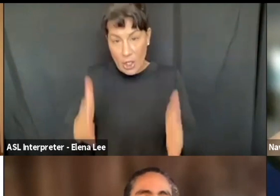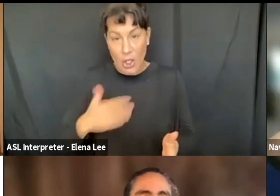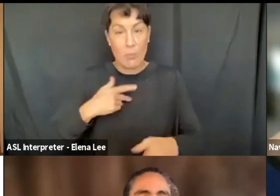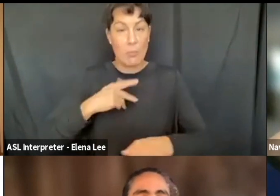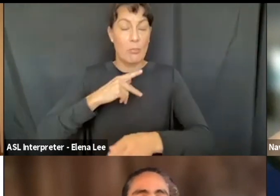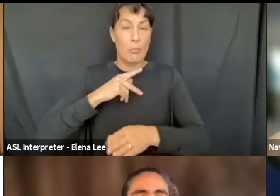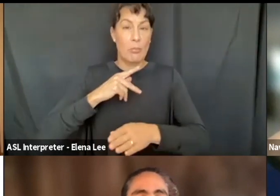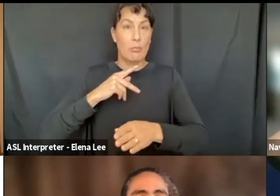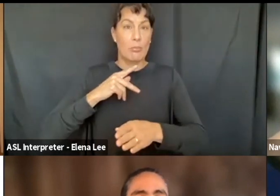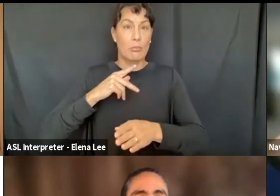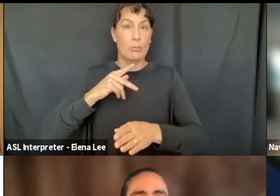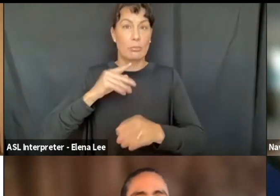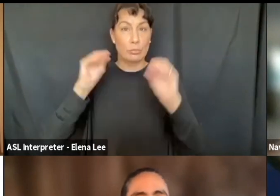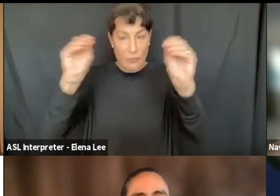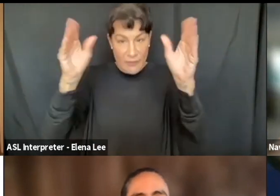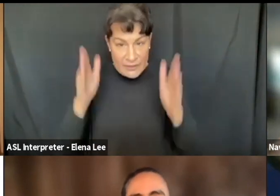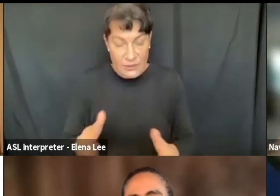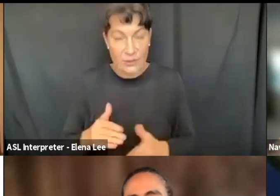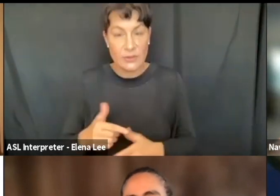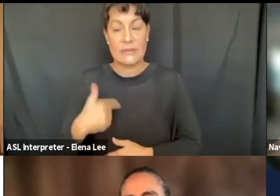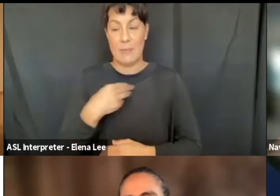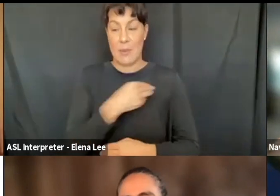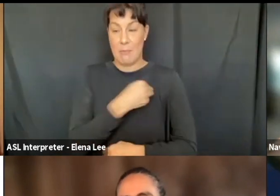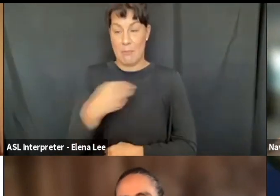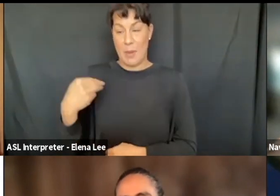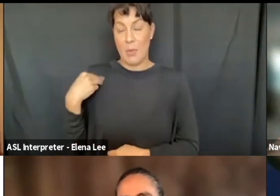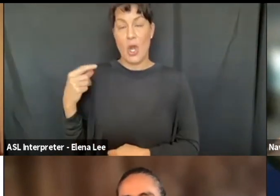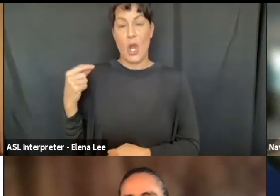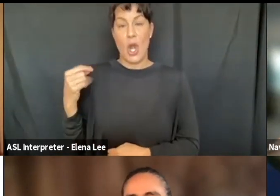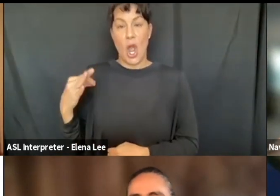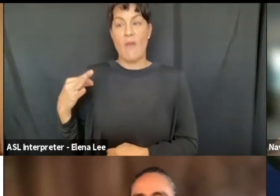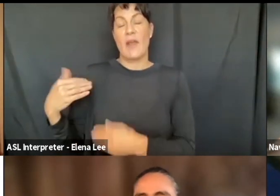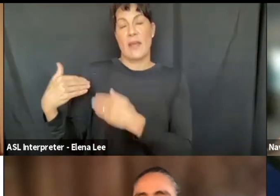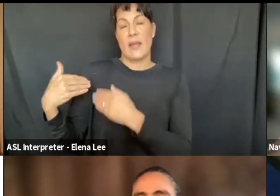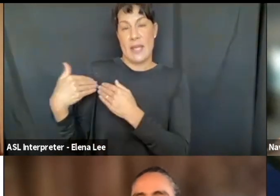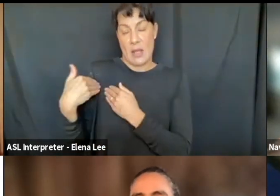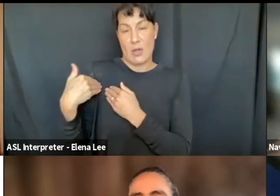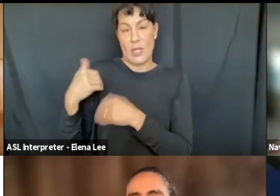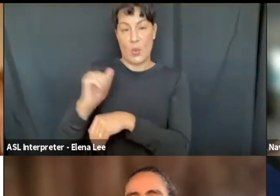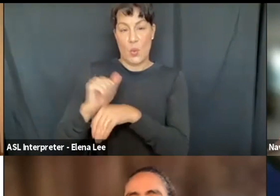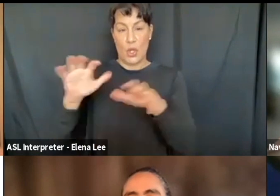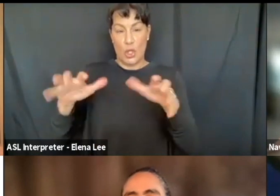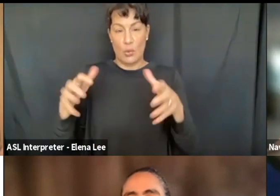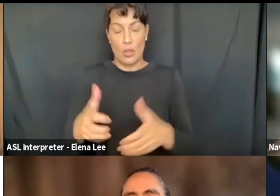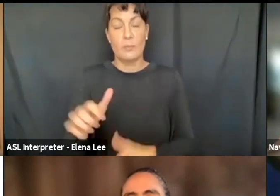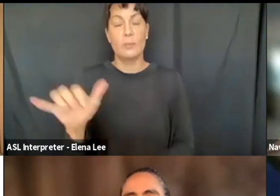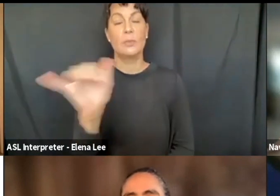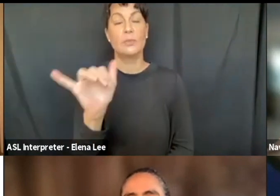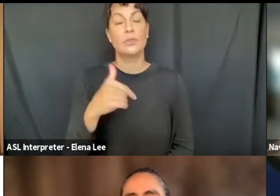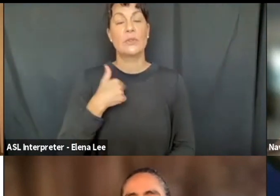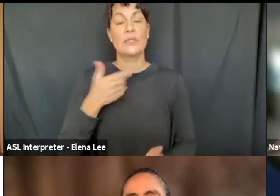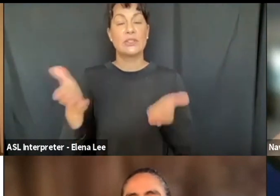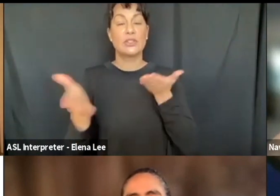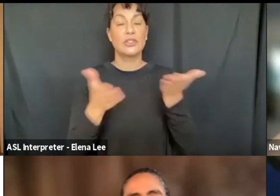of the Documentary Accountability Working Group. And I also serve as strategist